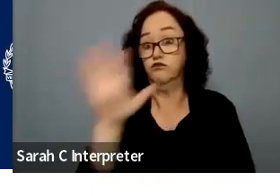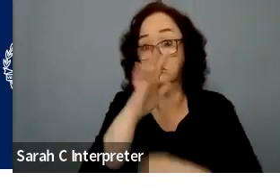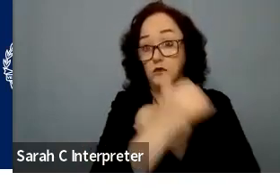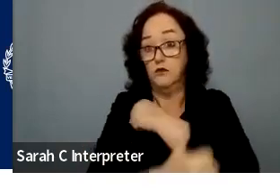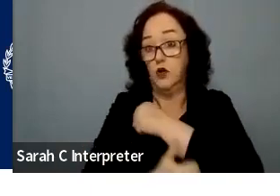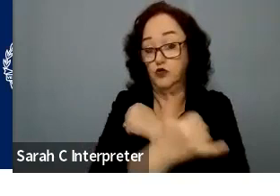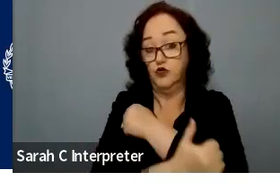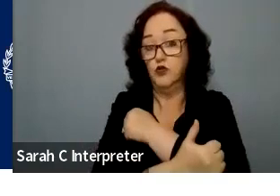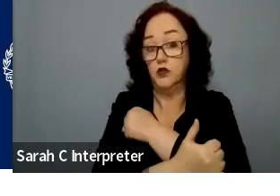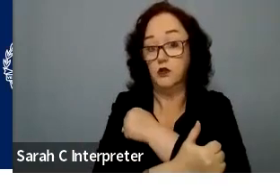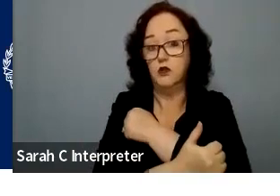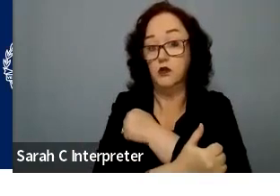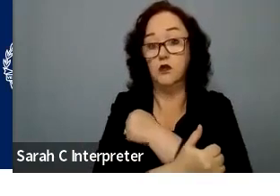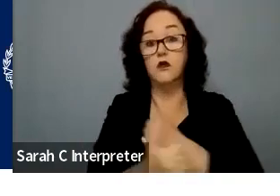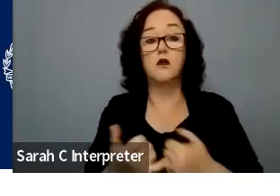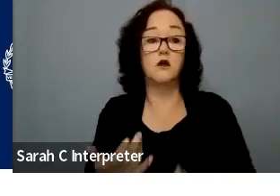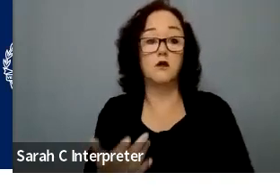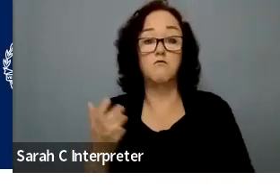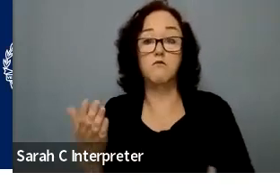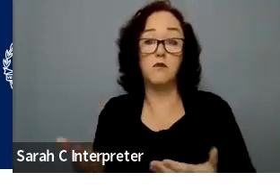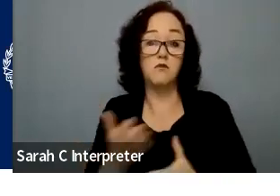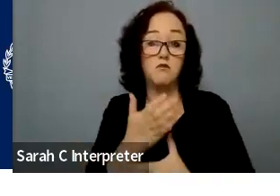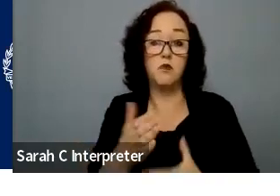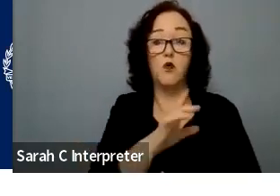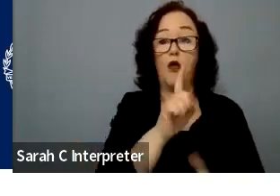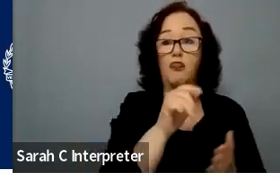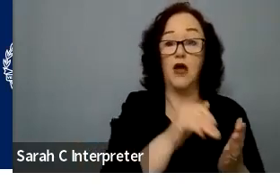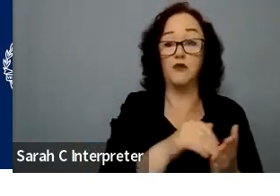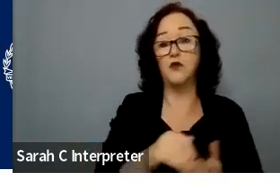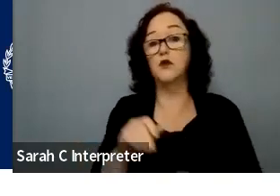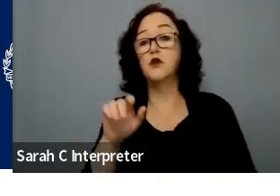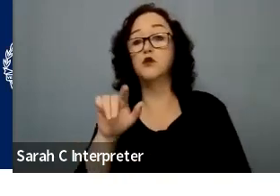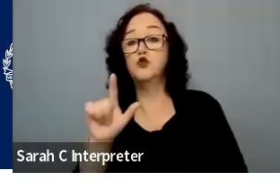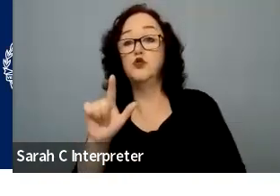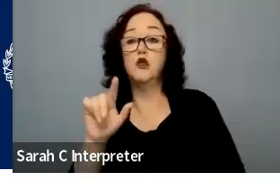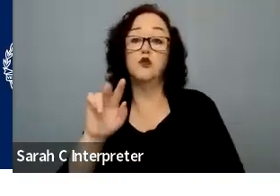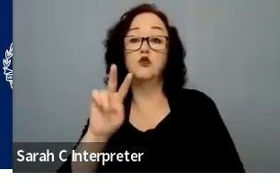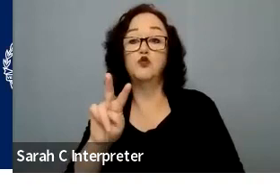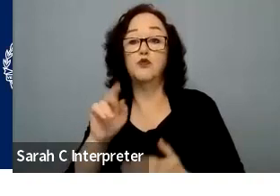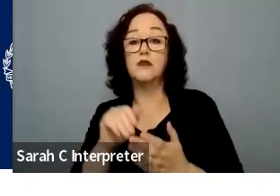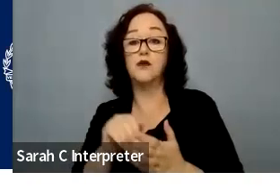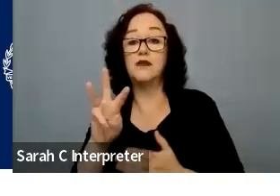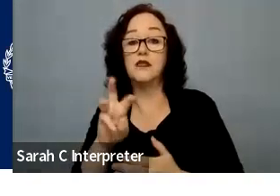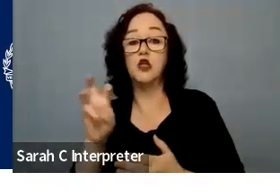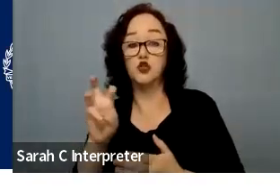from a thousand to 2600 colleges or universities that offer nursing degrees, so most as I say,